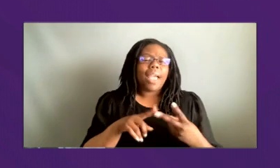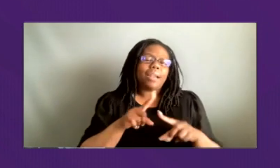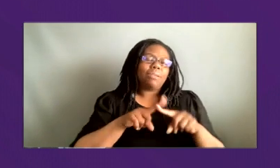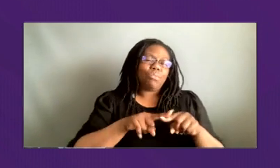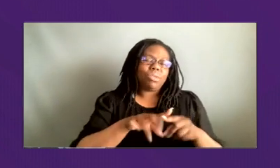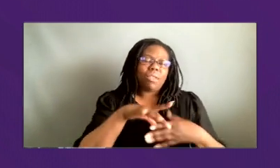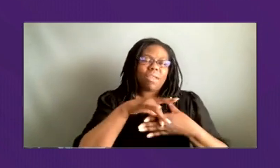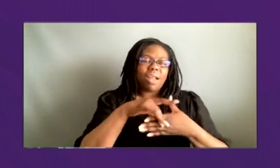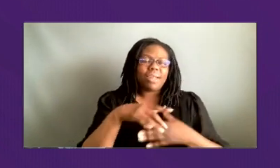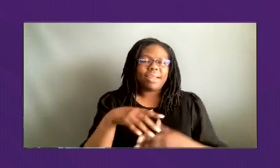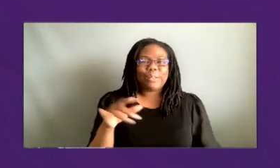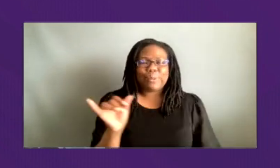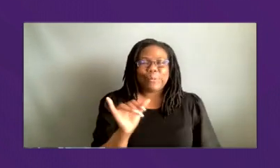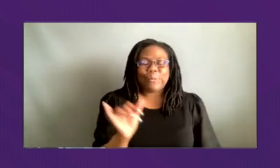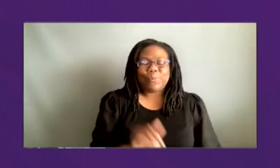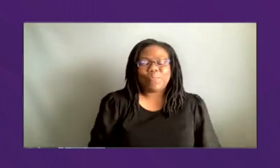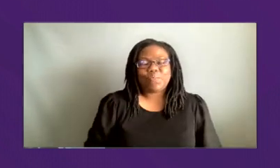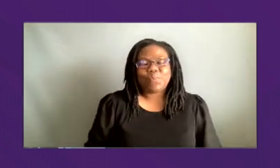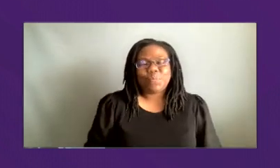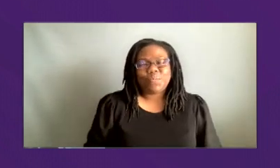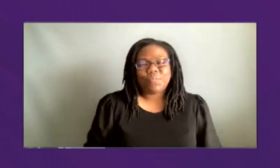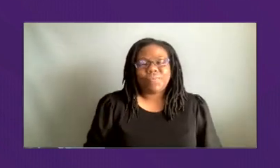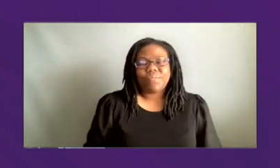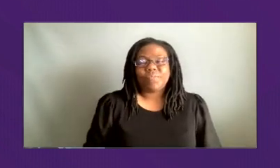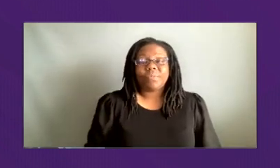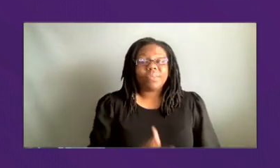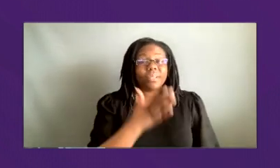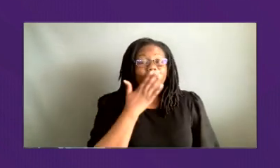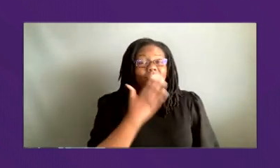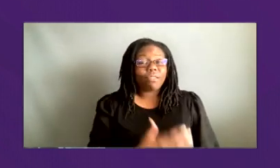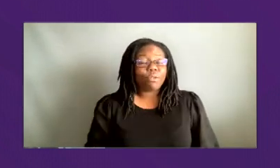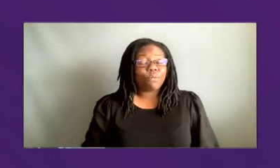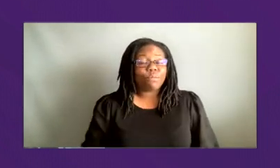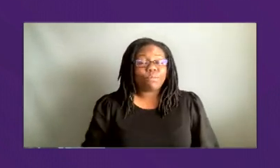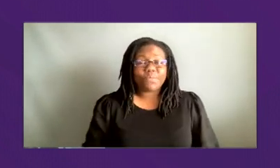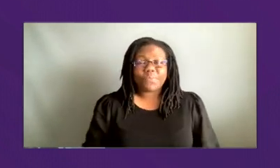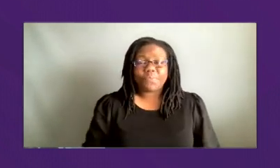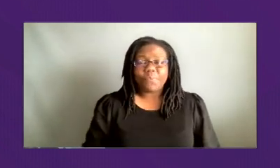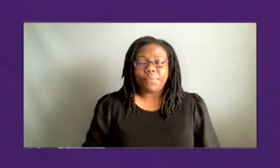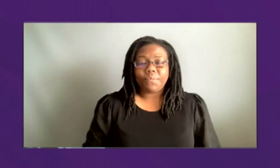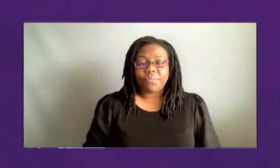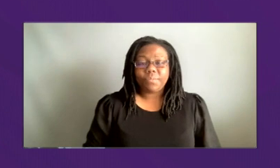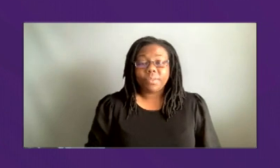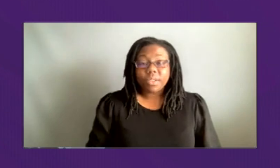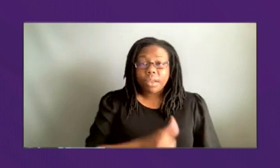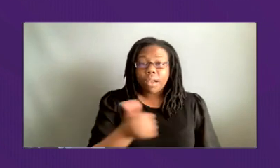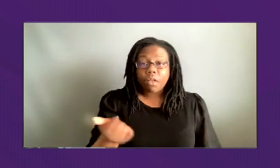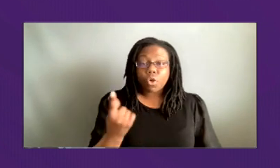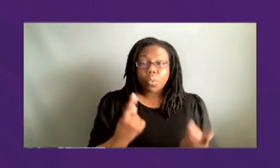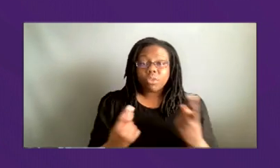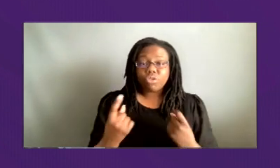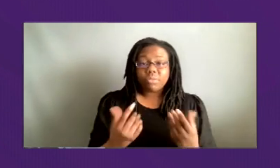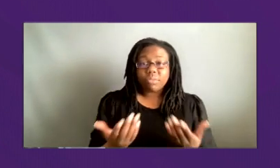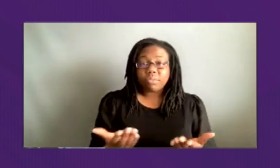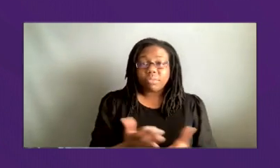Thank you. ADRIENNE SMITH: Any other questions? SHANNON WAGNER: